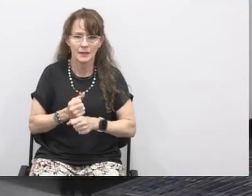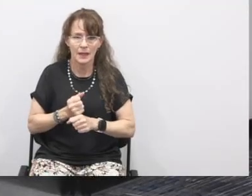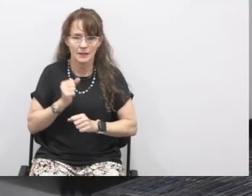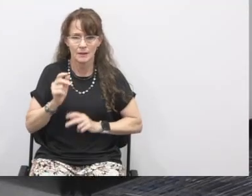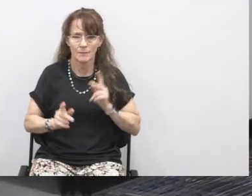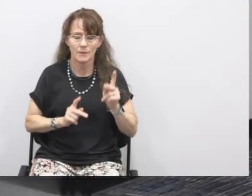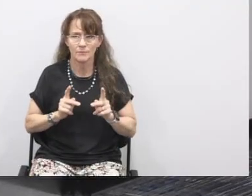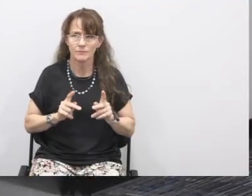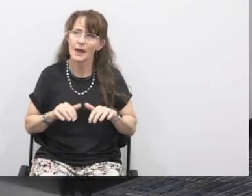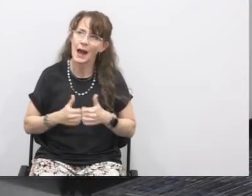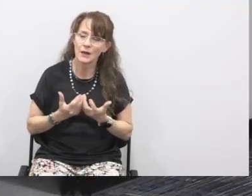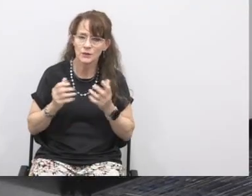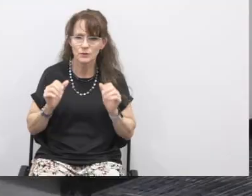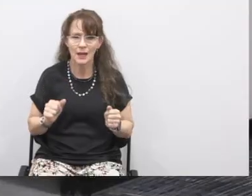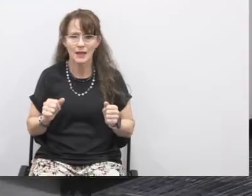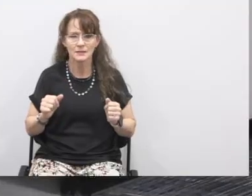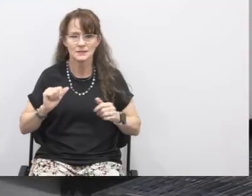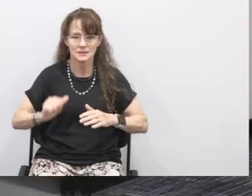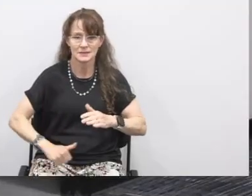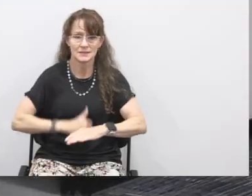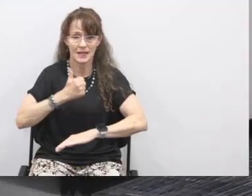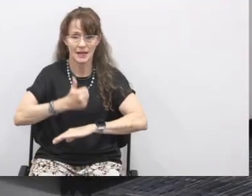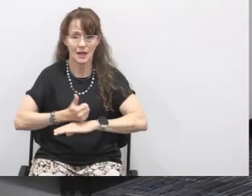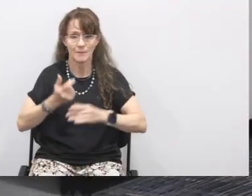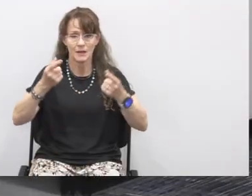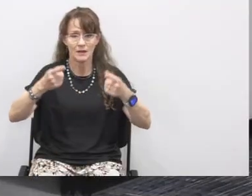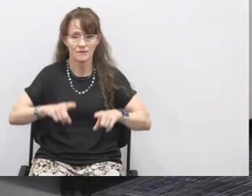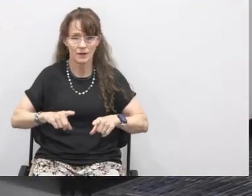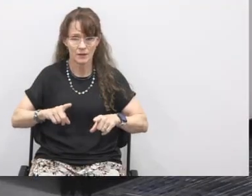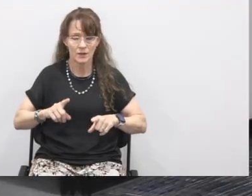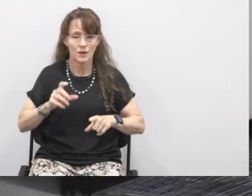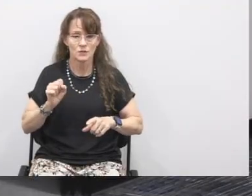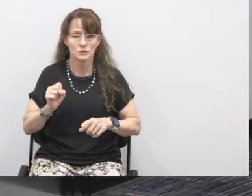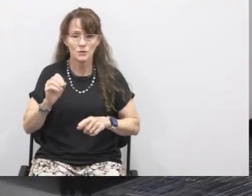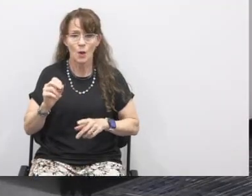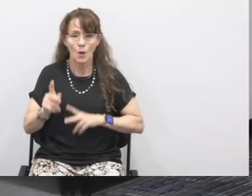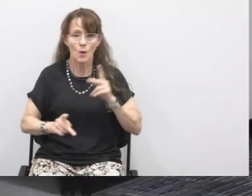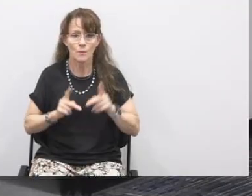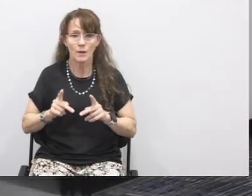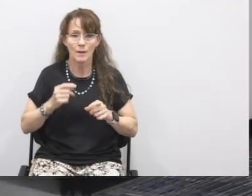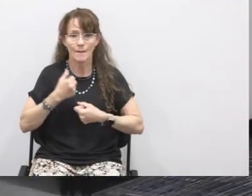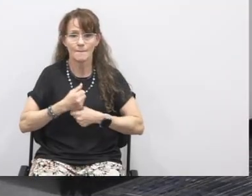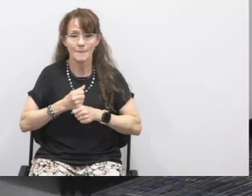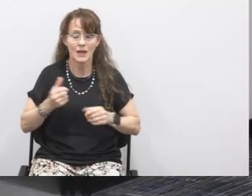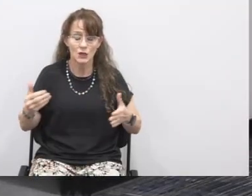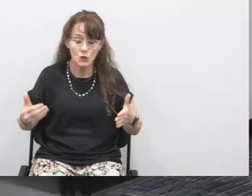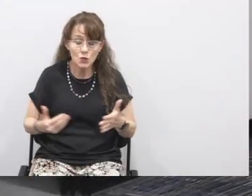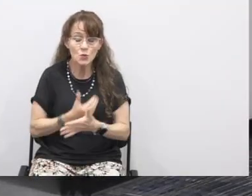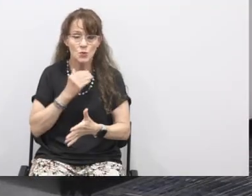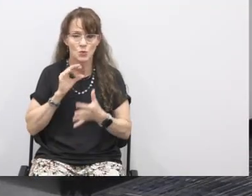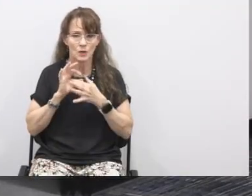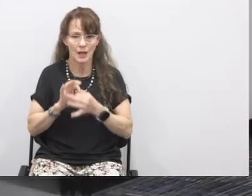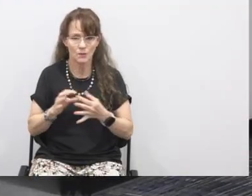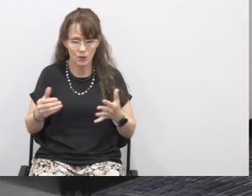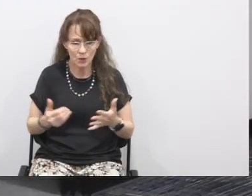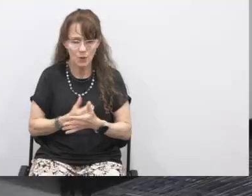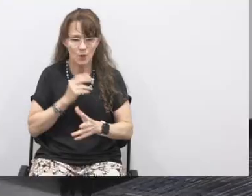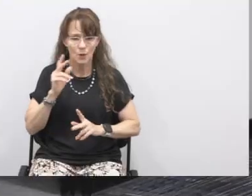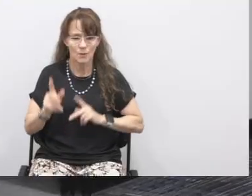how you can design an event such that people actually make new connections with new people. I was just reading through with my team,